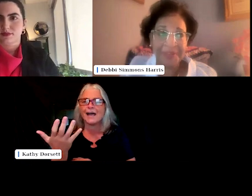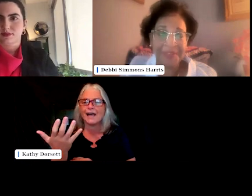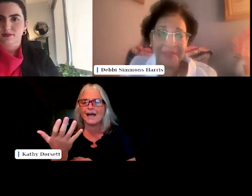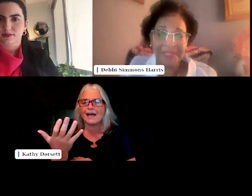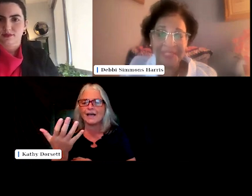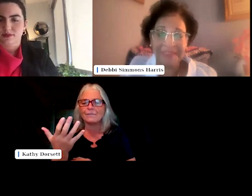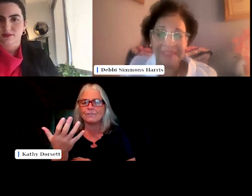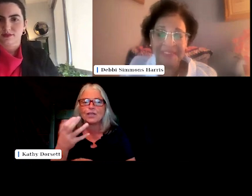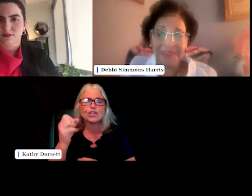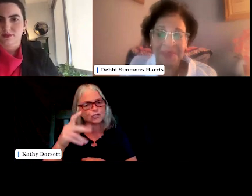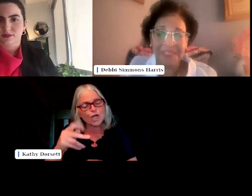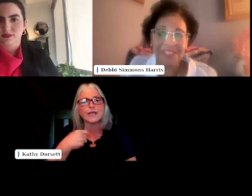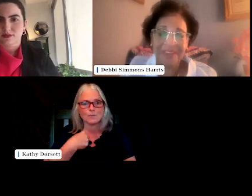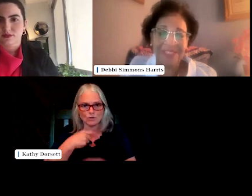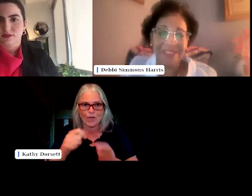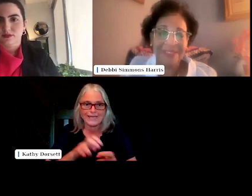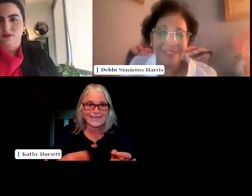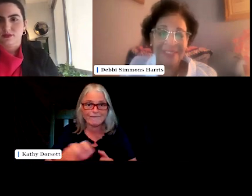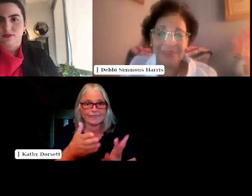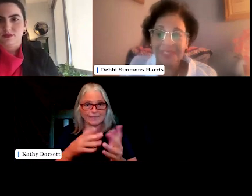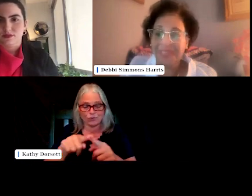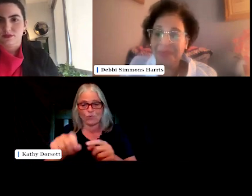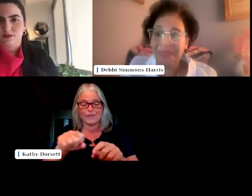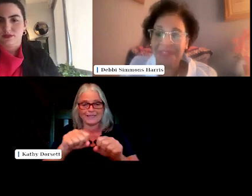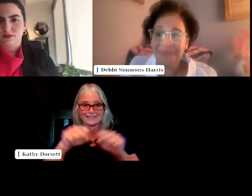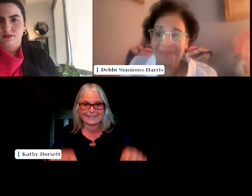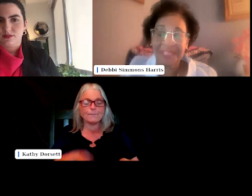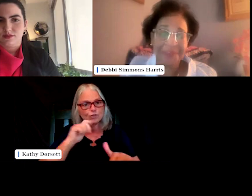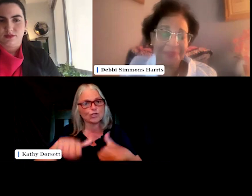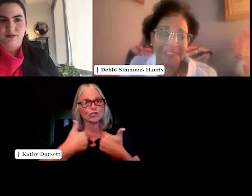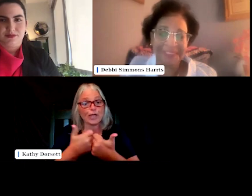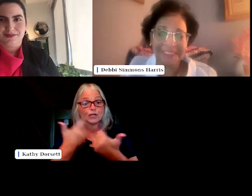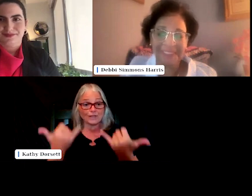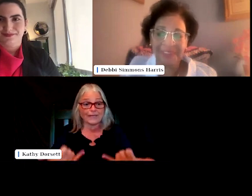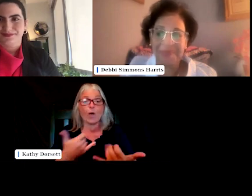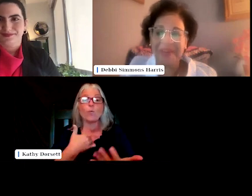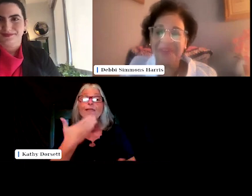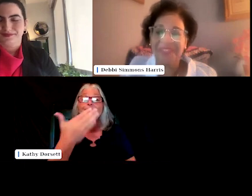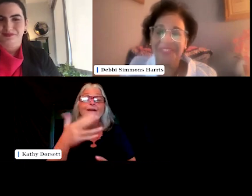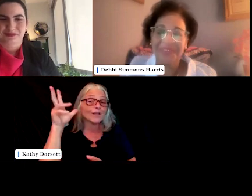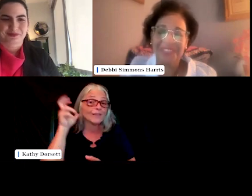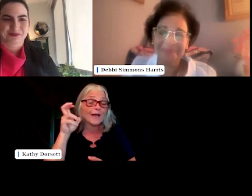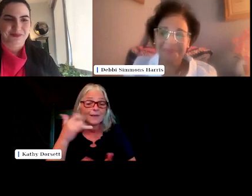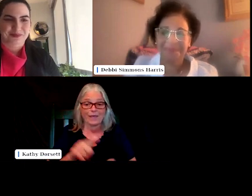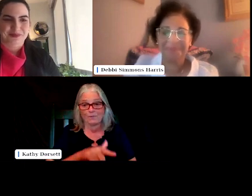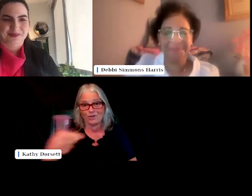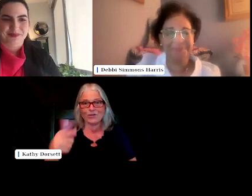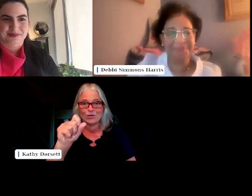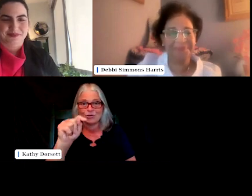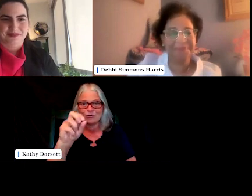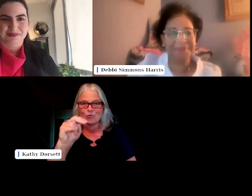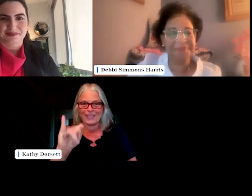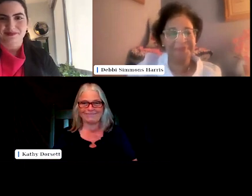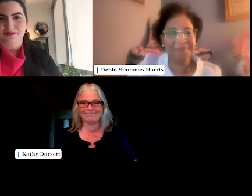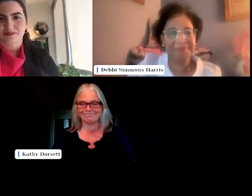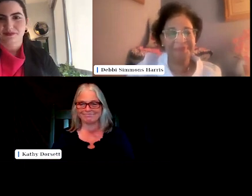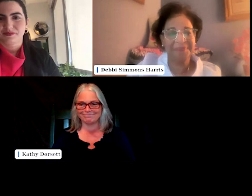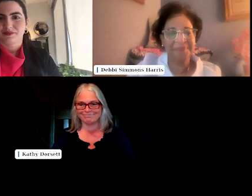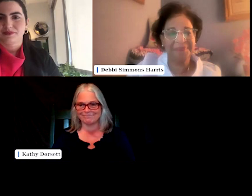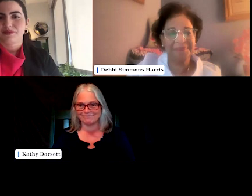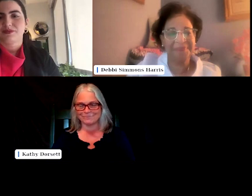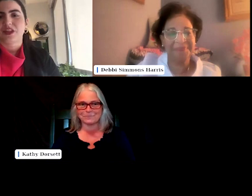Carrying on and navigating this system and its challenges. So this time I'm gonna thank you for listening and turn it back over to Tony.